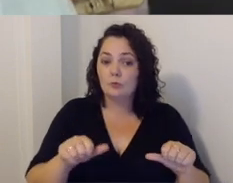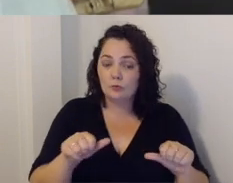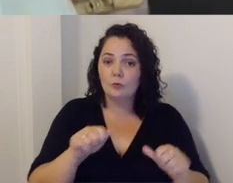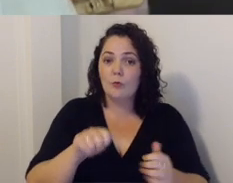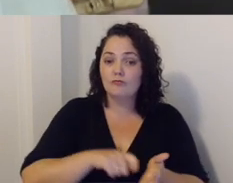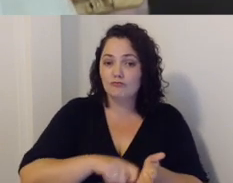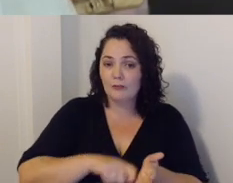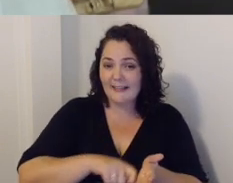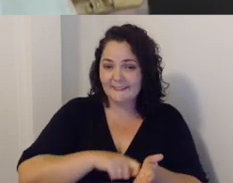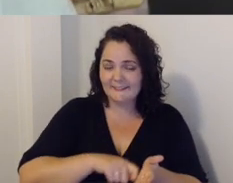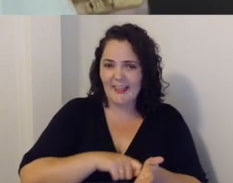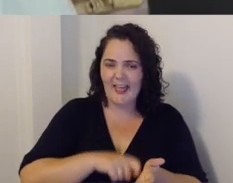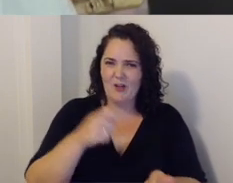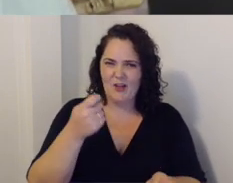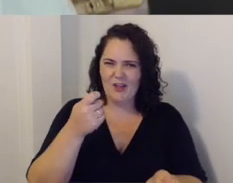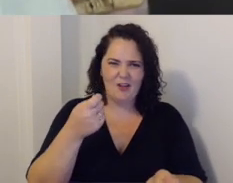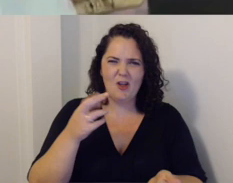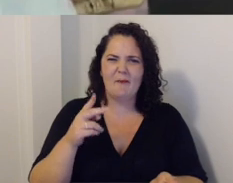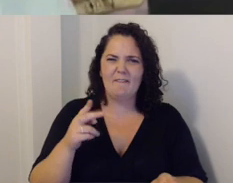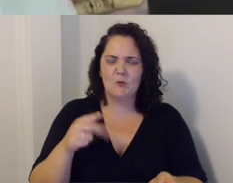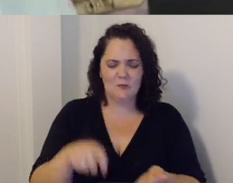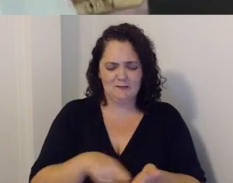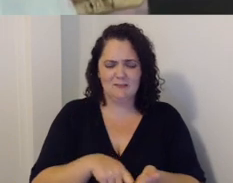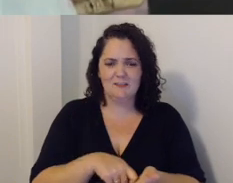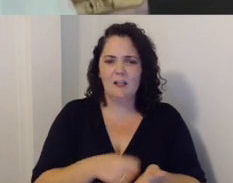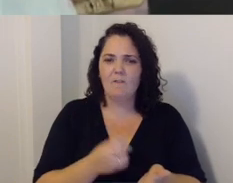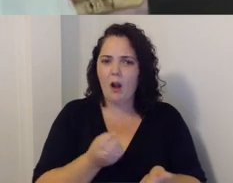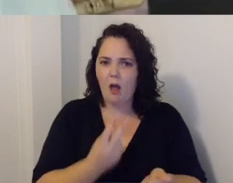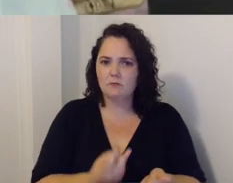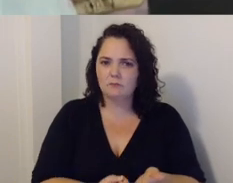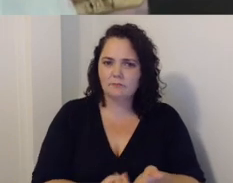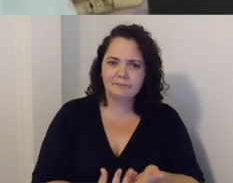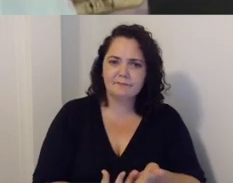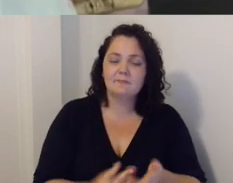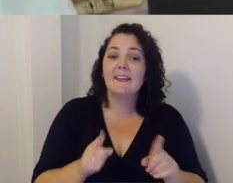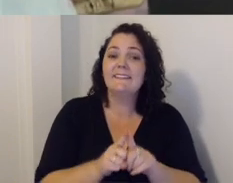and pull out your light so think about the light shapes just like you think about the dark shapes